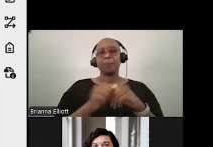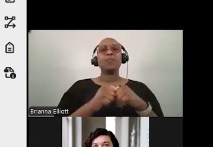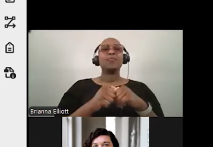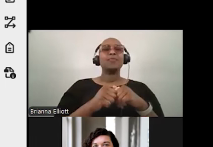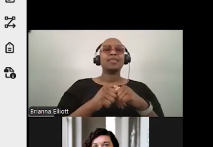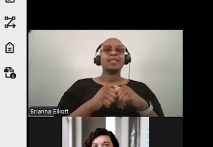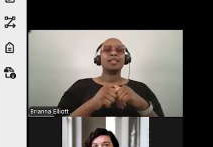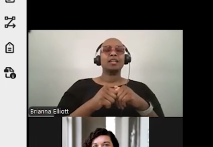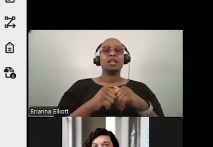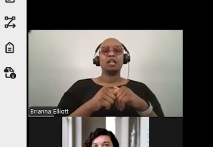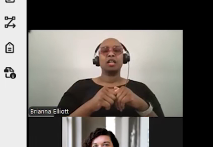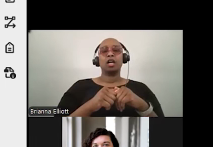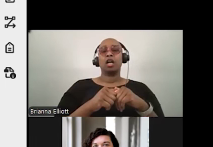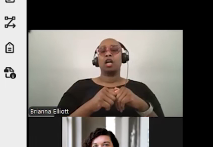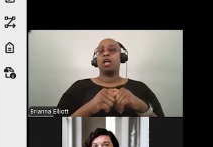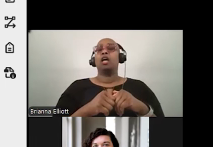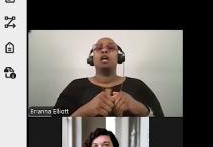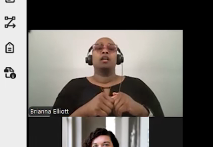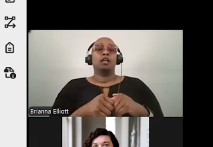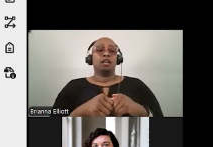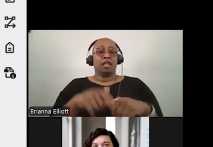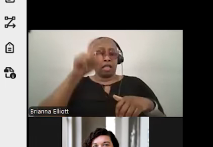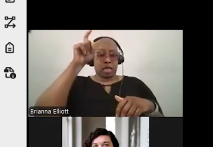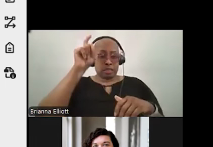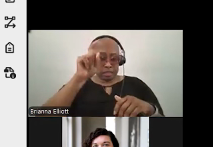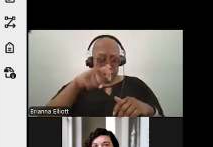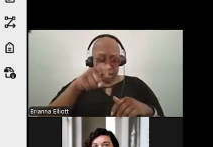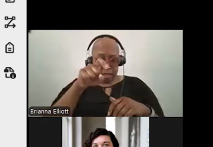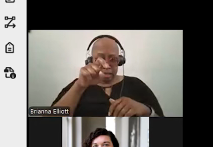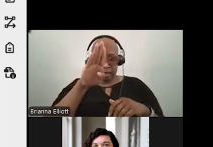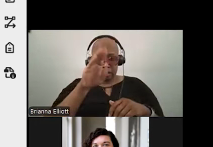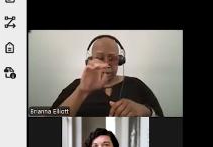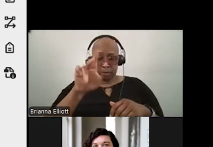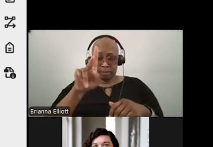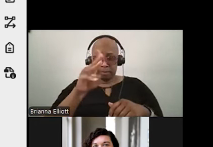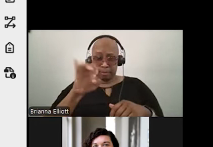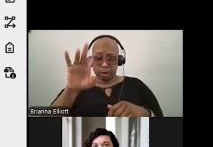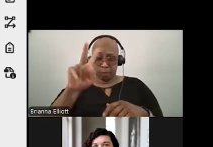of the ones that I am showing you need bookmarks. They only need to be bookmarked for longer